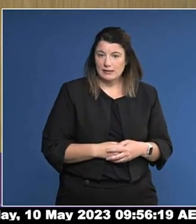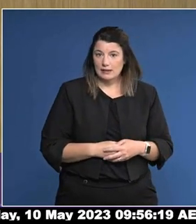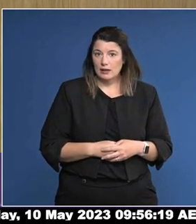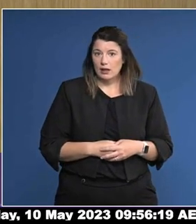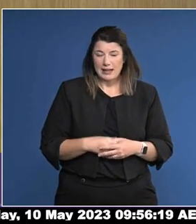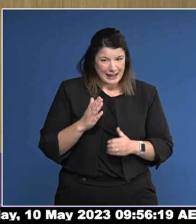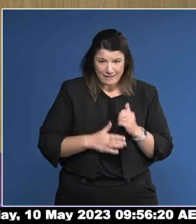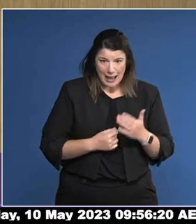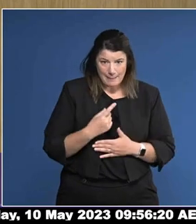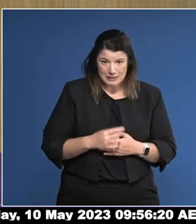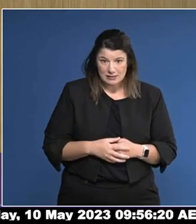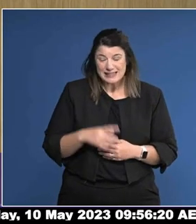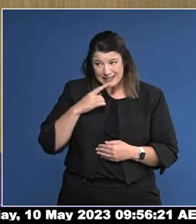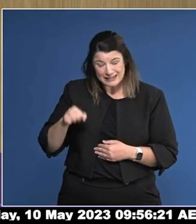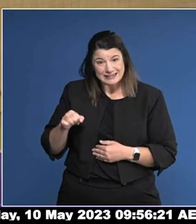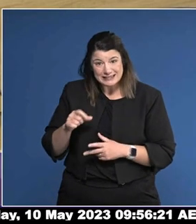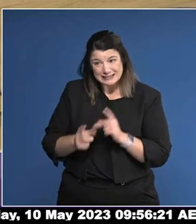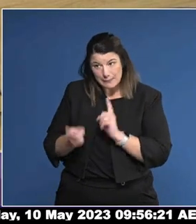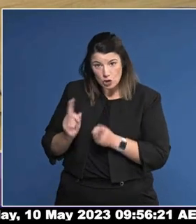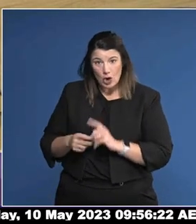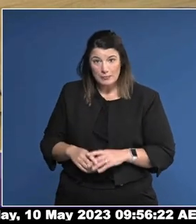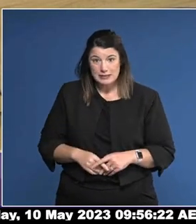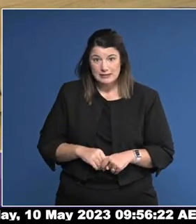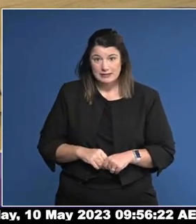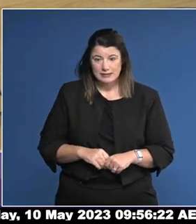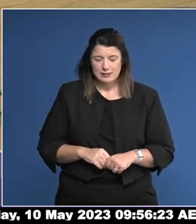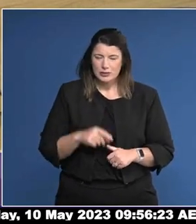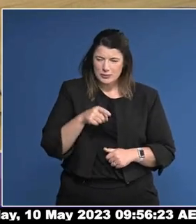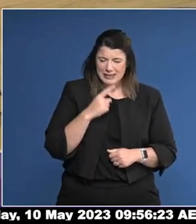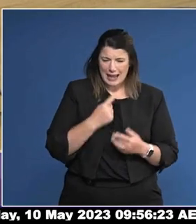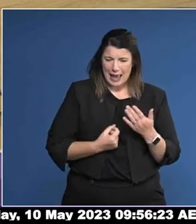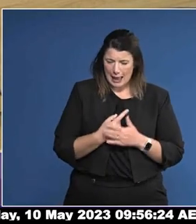Yes, it did. MS EASTMAN: When you say it happened from time to time, you say that